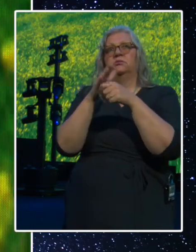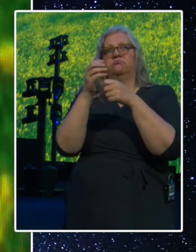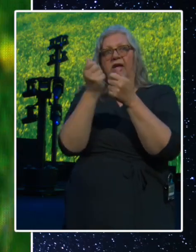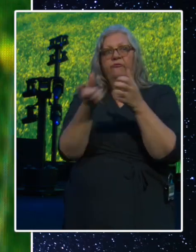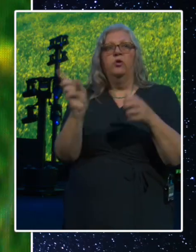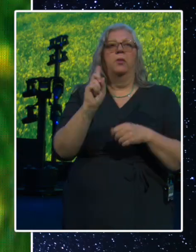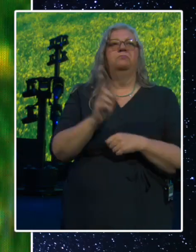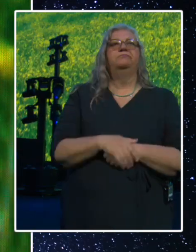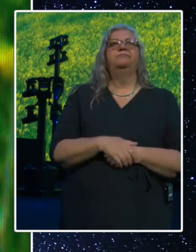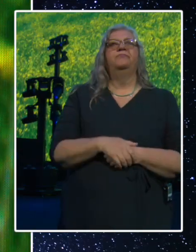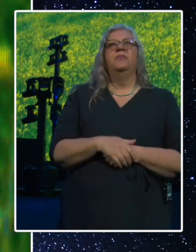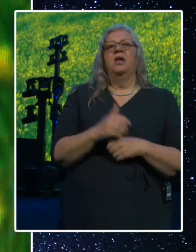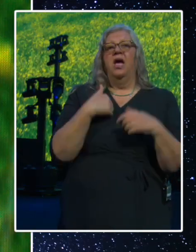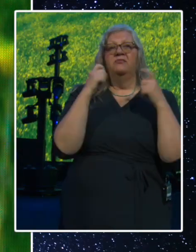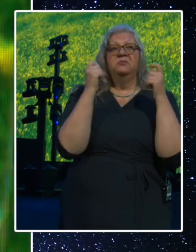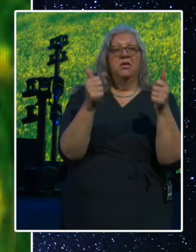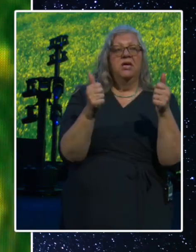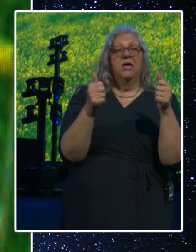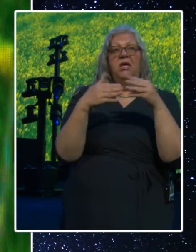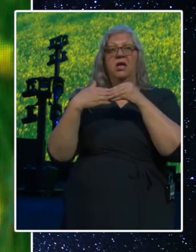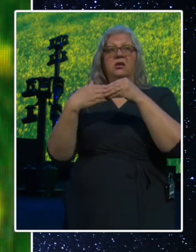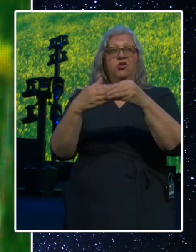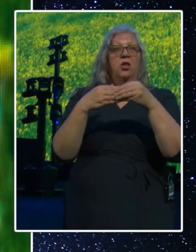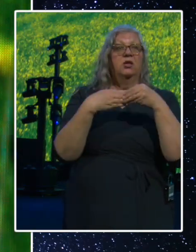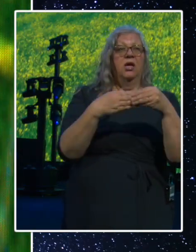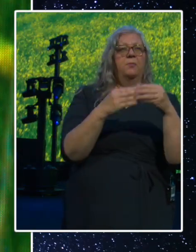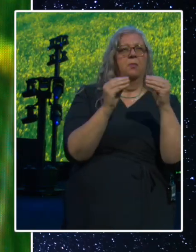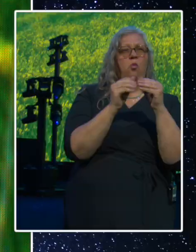This gives you speed and agility but with more control.